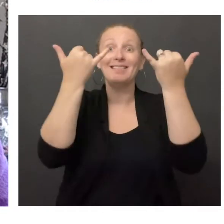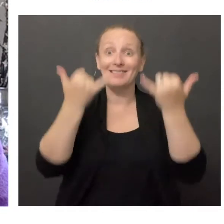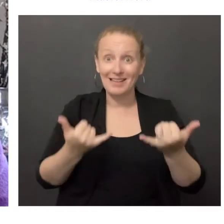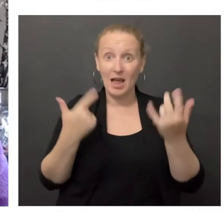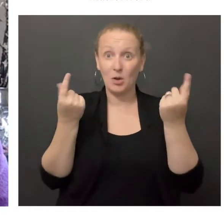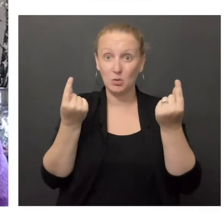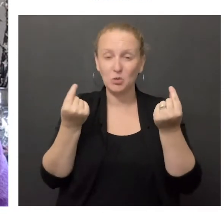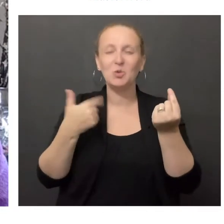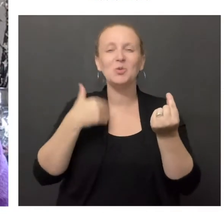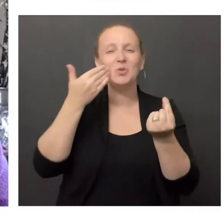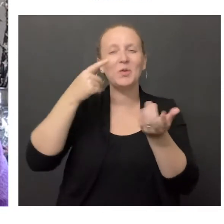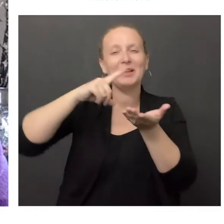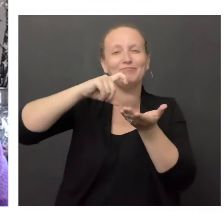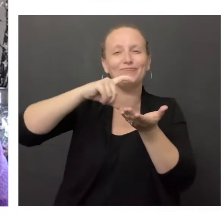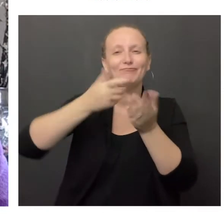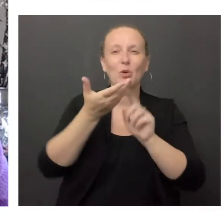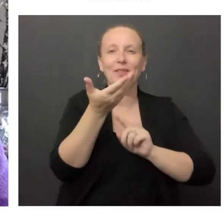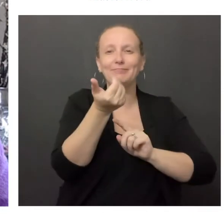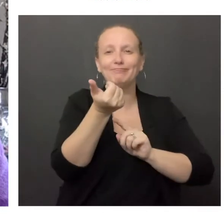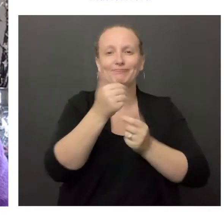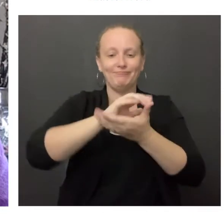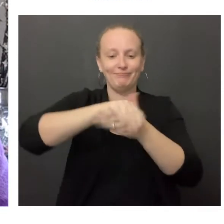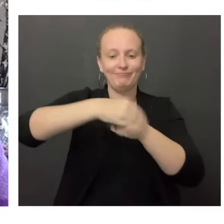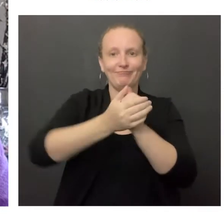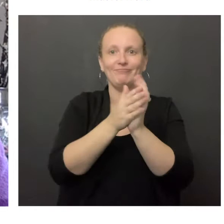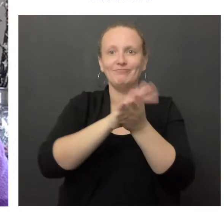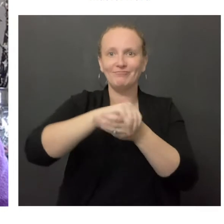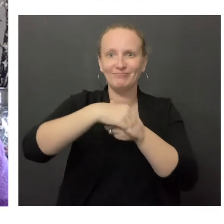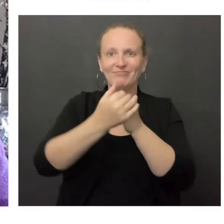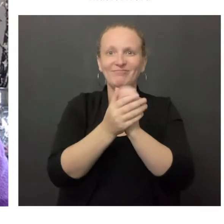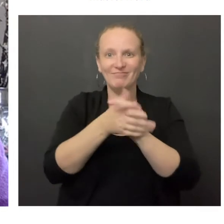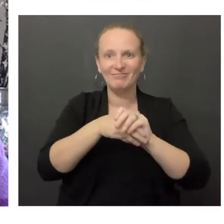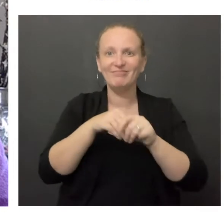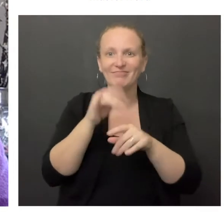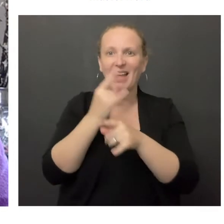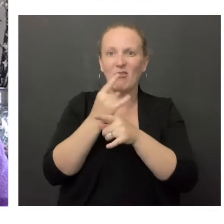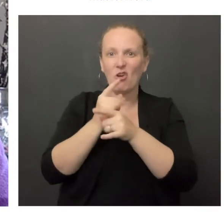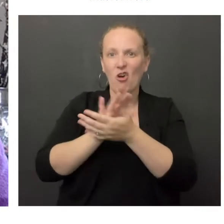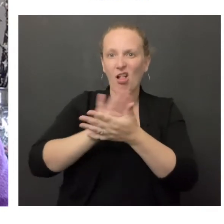And so, making the language assistance as convenient